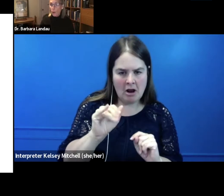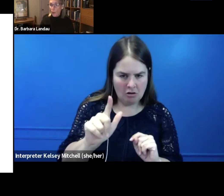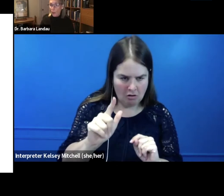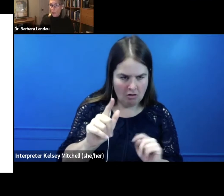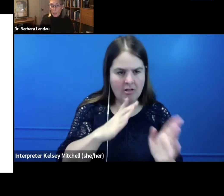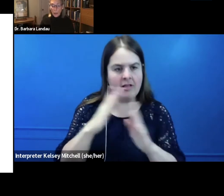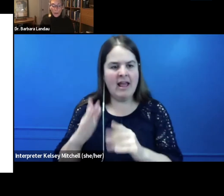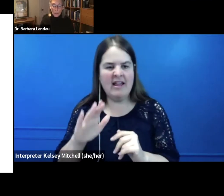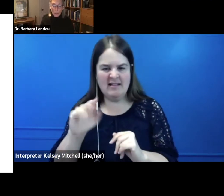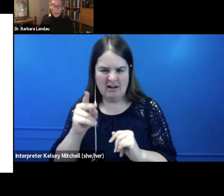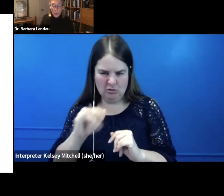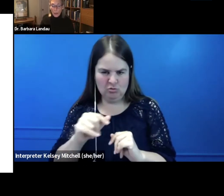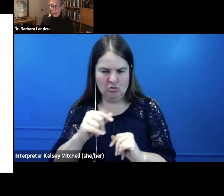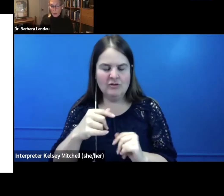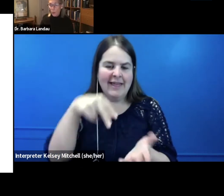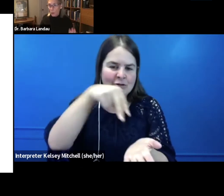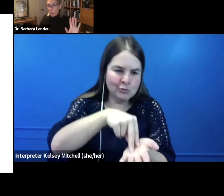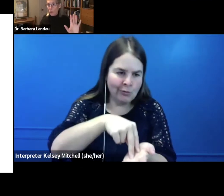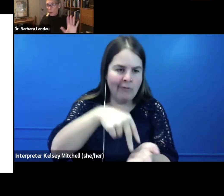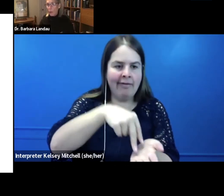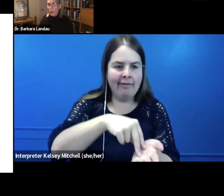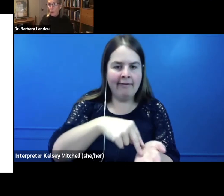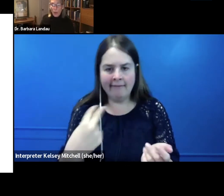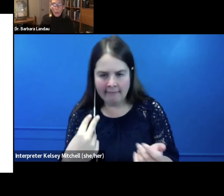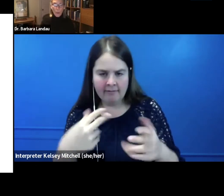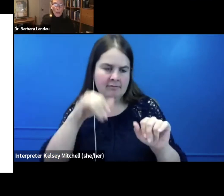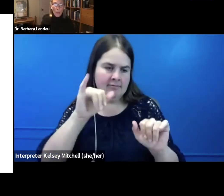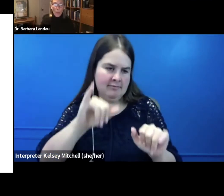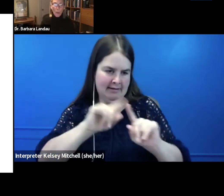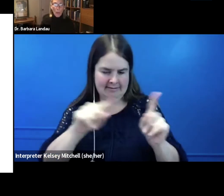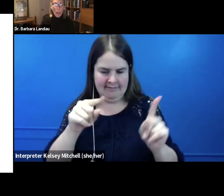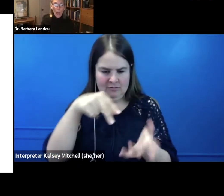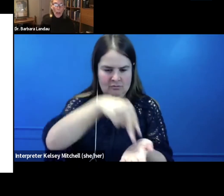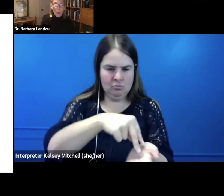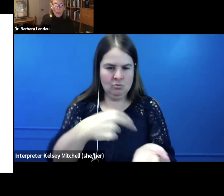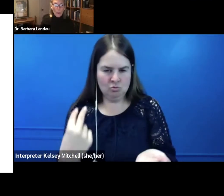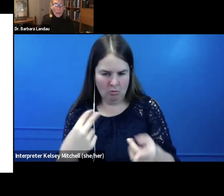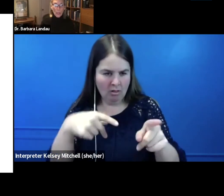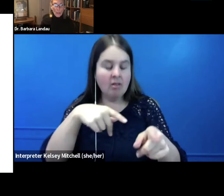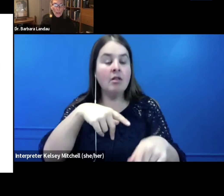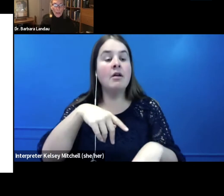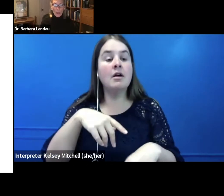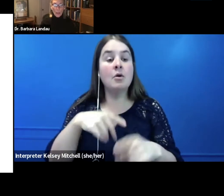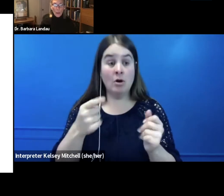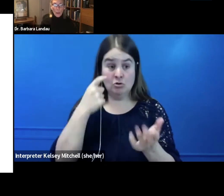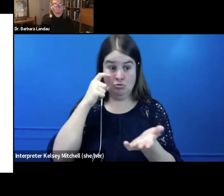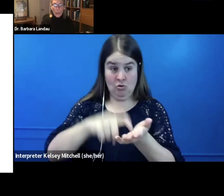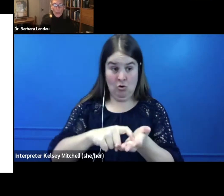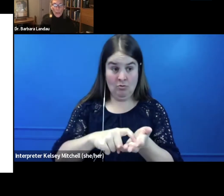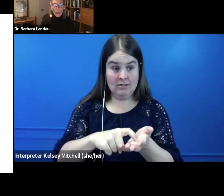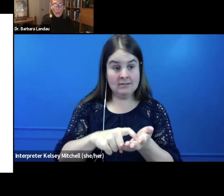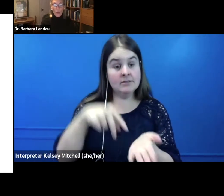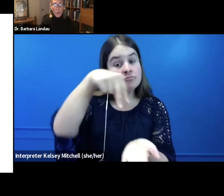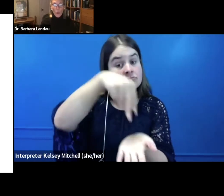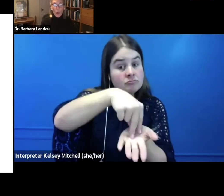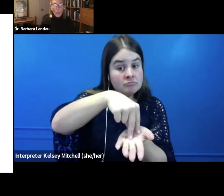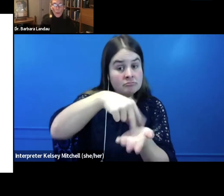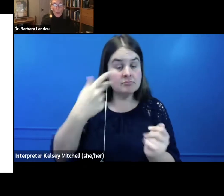from underneath this is a stool just looking upright and what you can see is that the